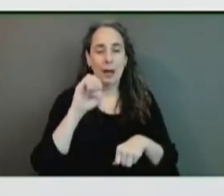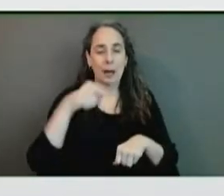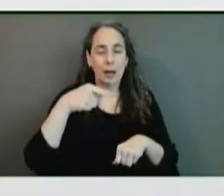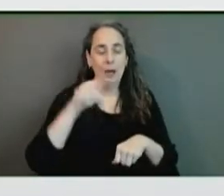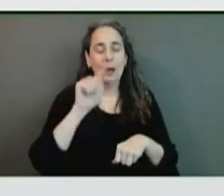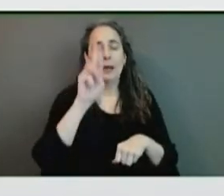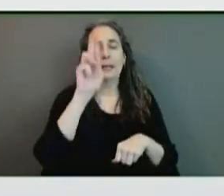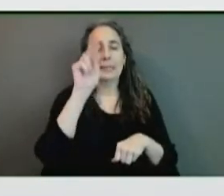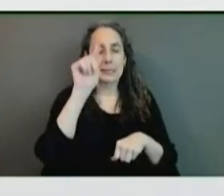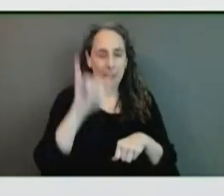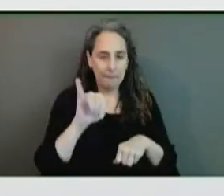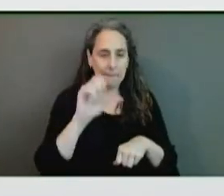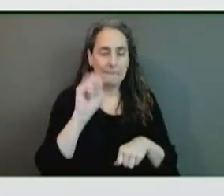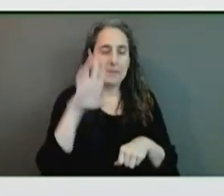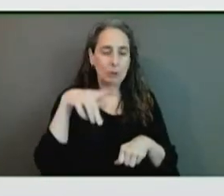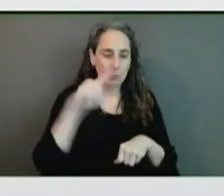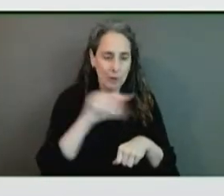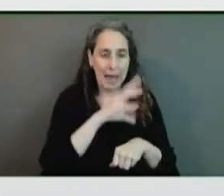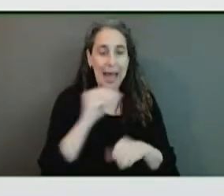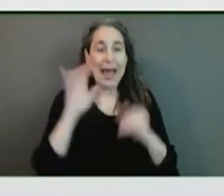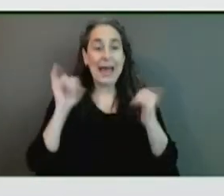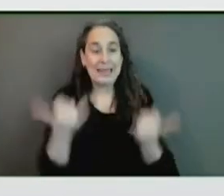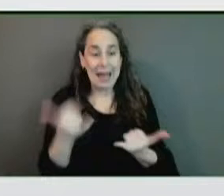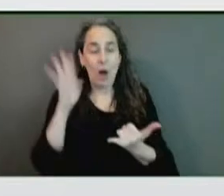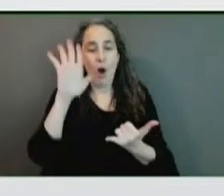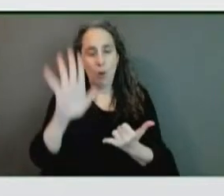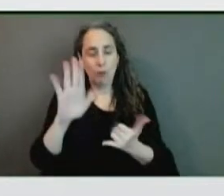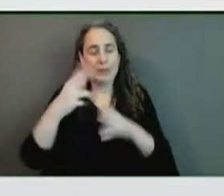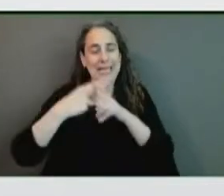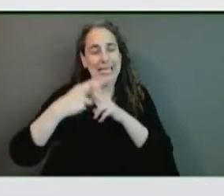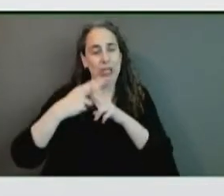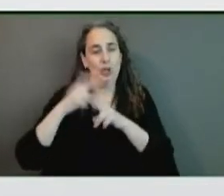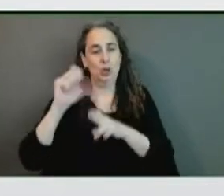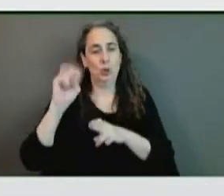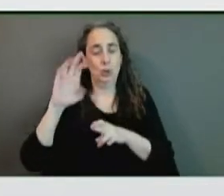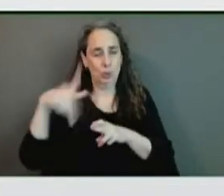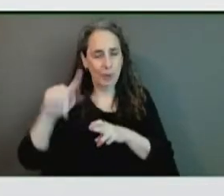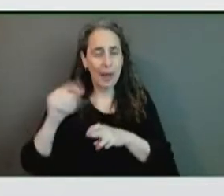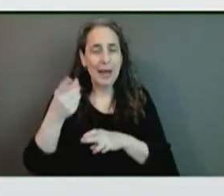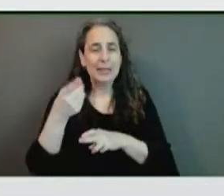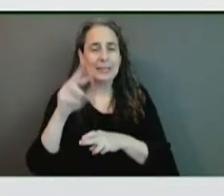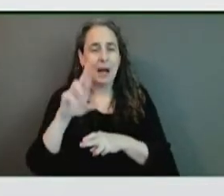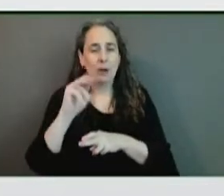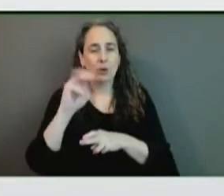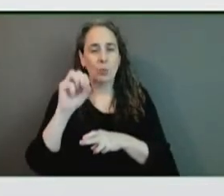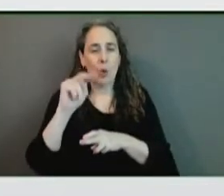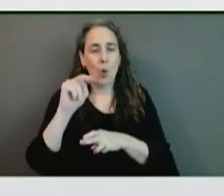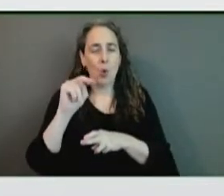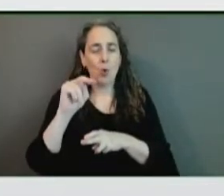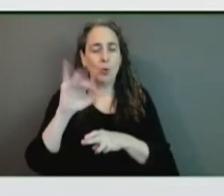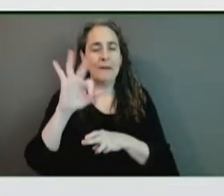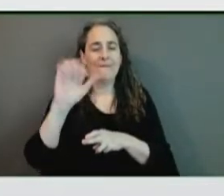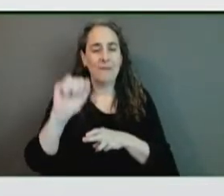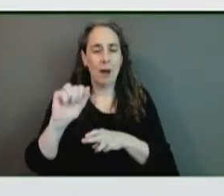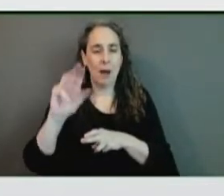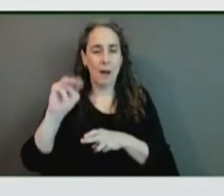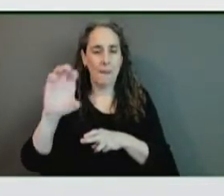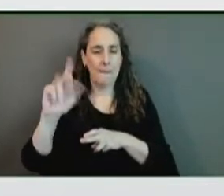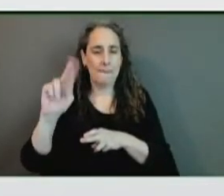both in her time as deputy superintendent Now is interim superintendent is Doctor money from McKnight, DoctorcKnit.